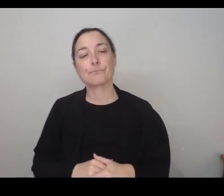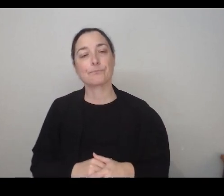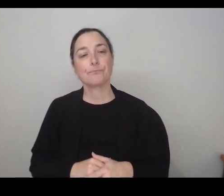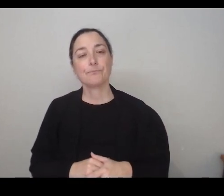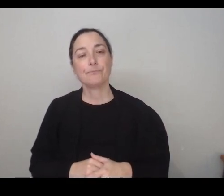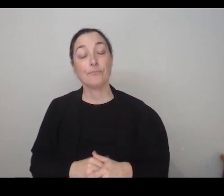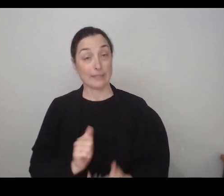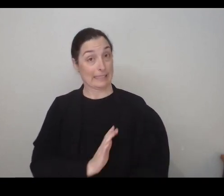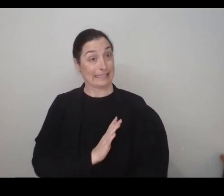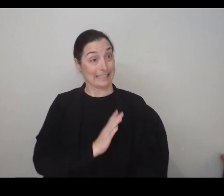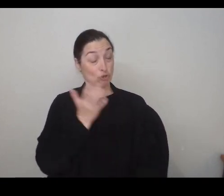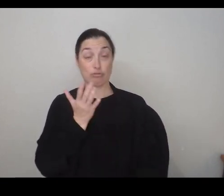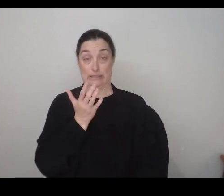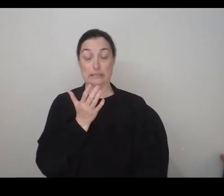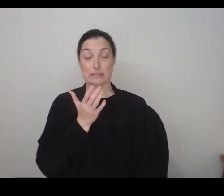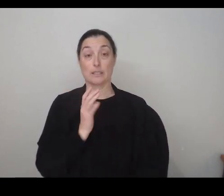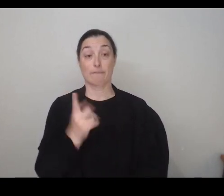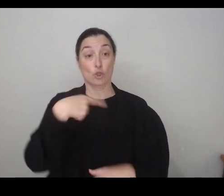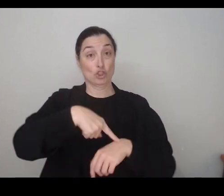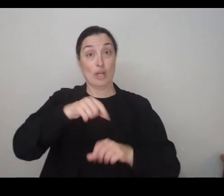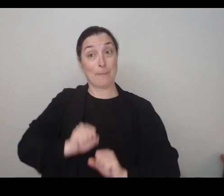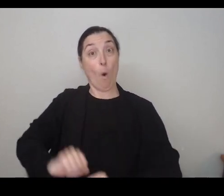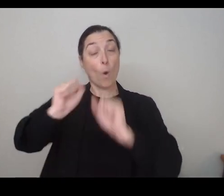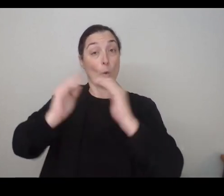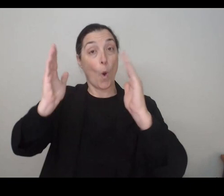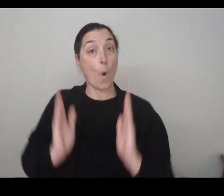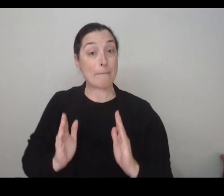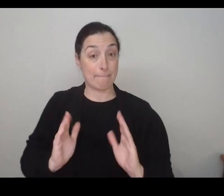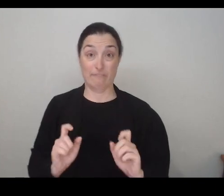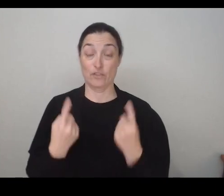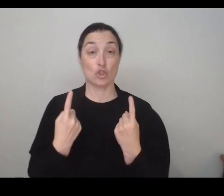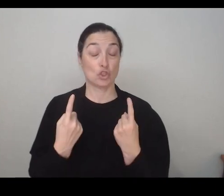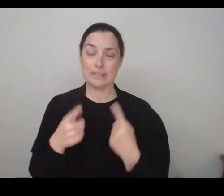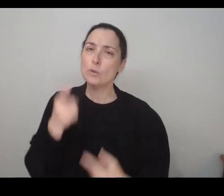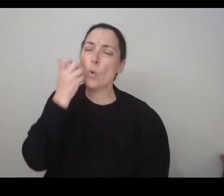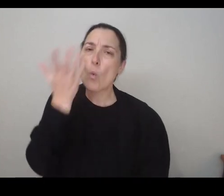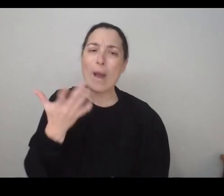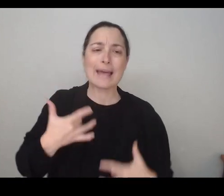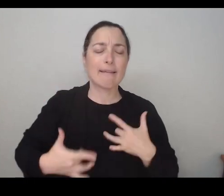it's the first time he has his own house. I mean, he was always living,